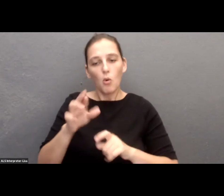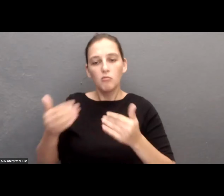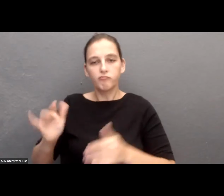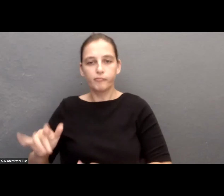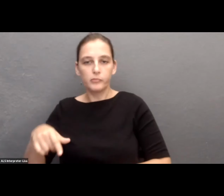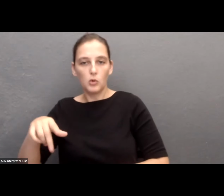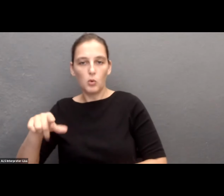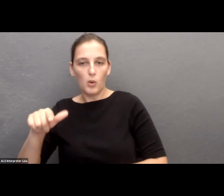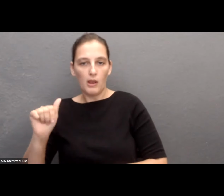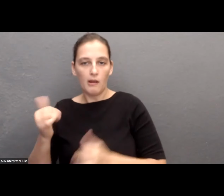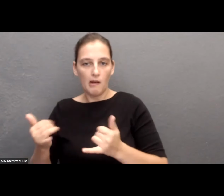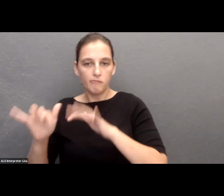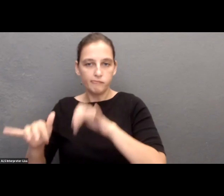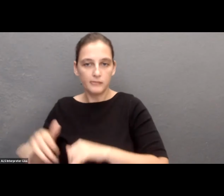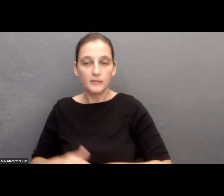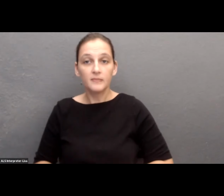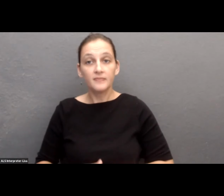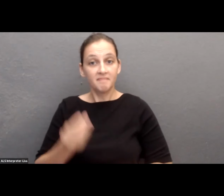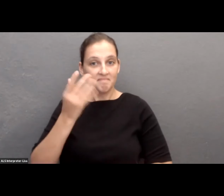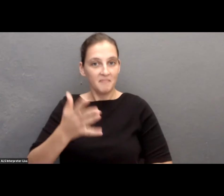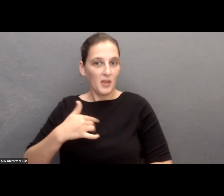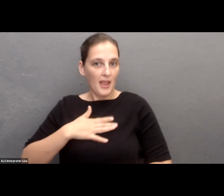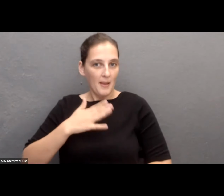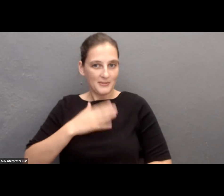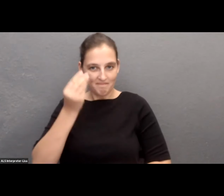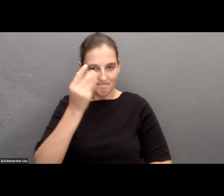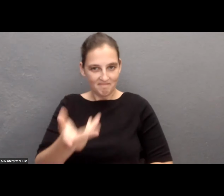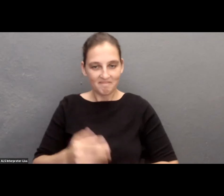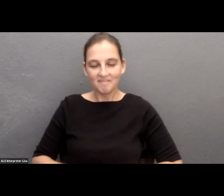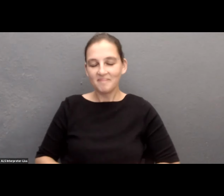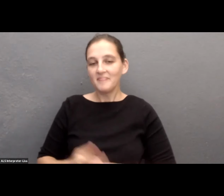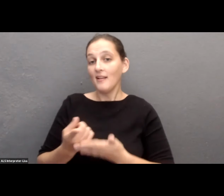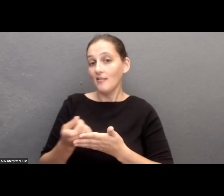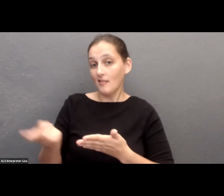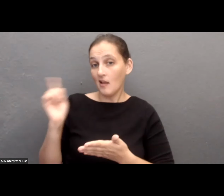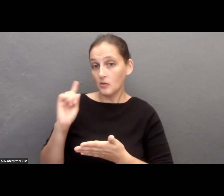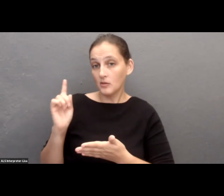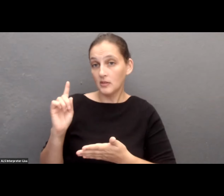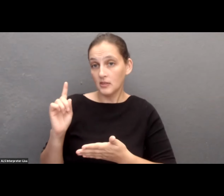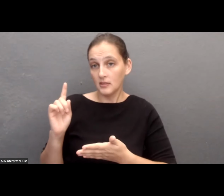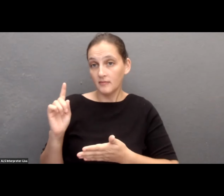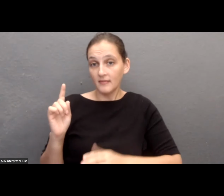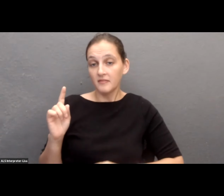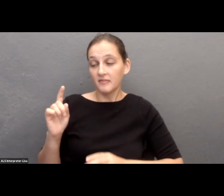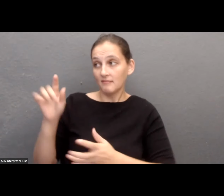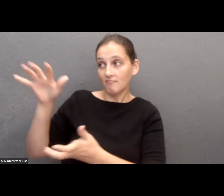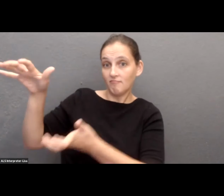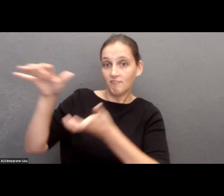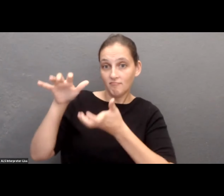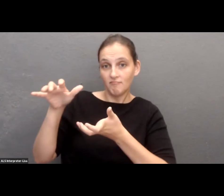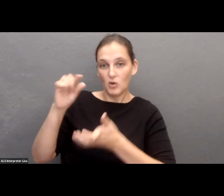you a great piece of news last week we got awarded one grant from the Association of